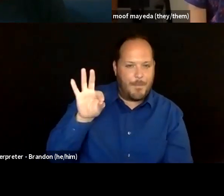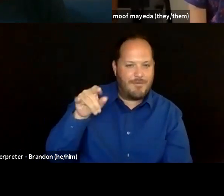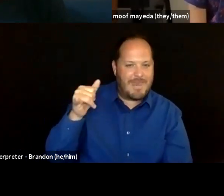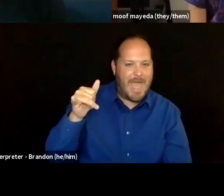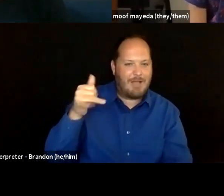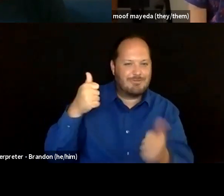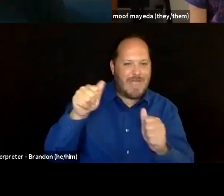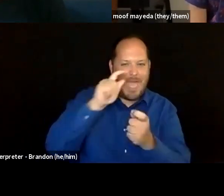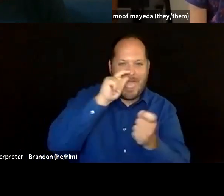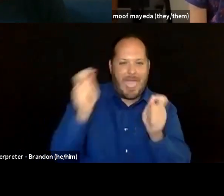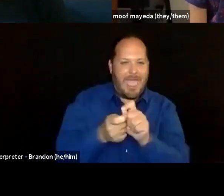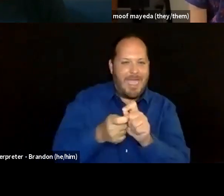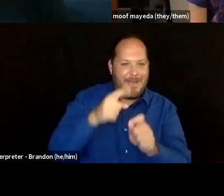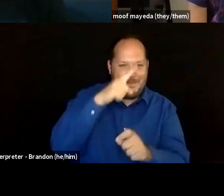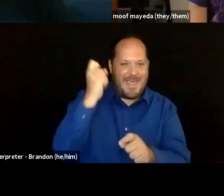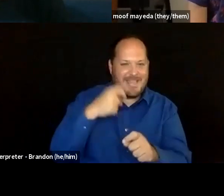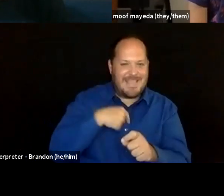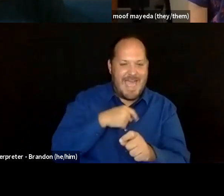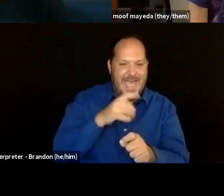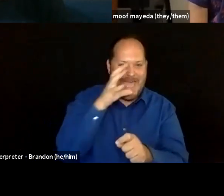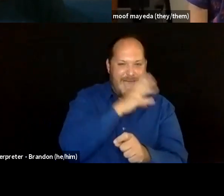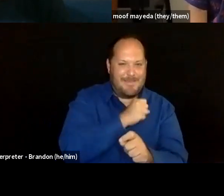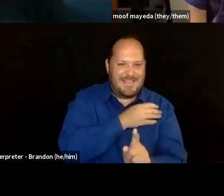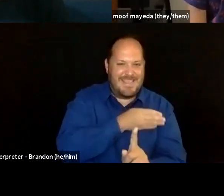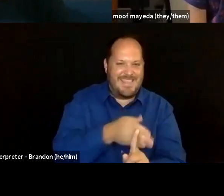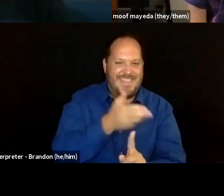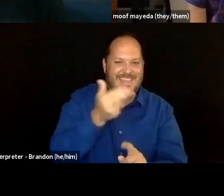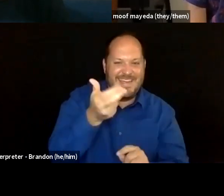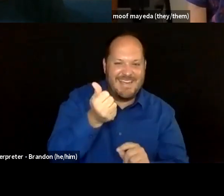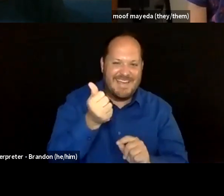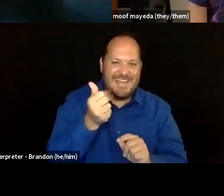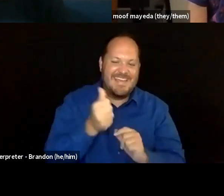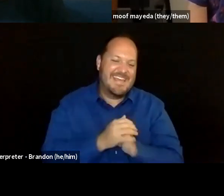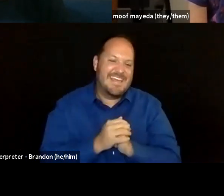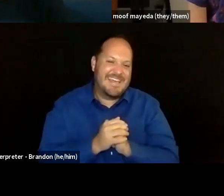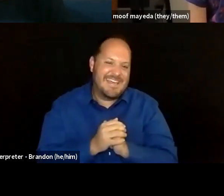Also, you know, basically creating something different